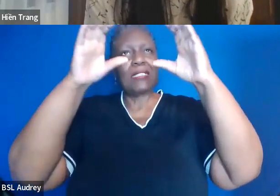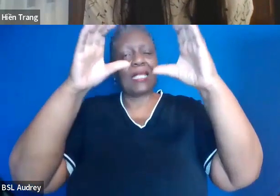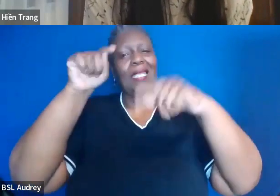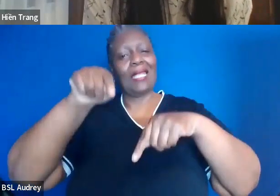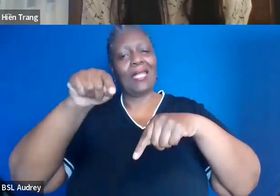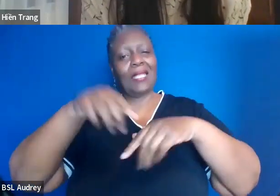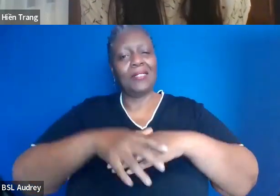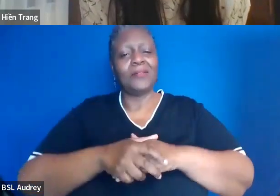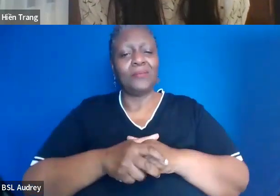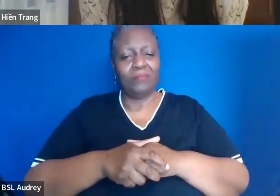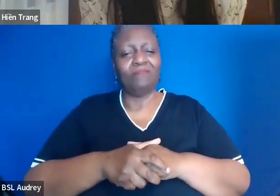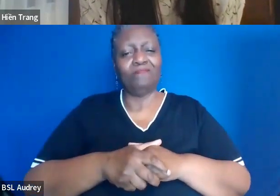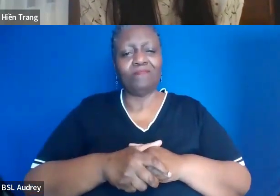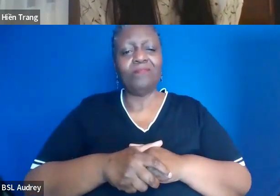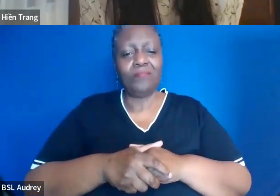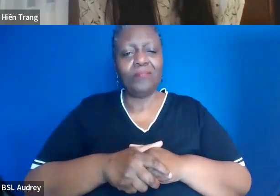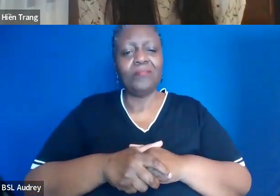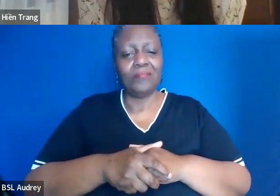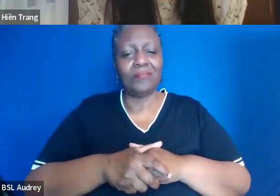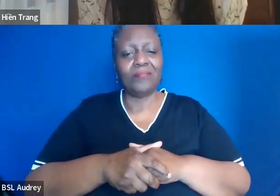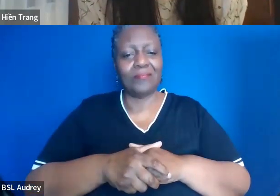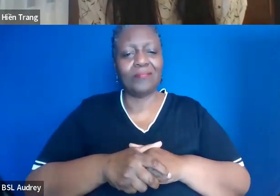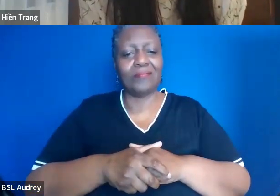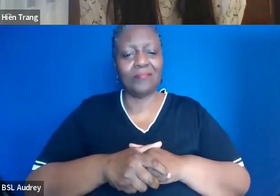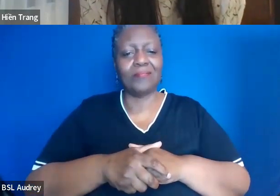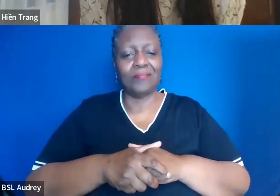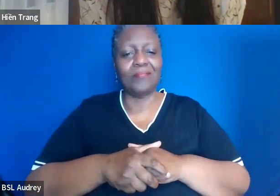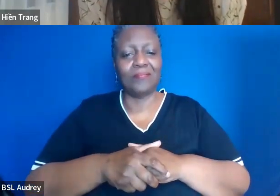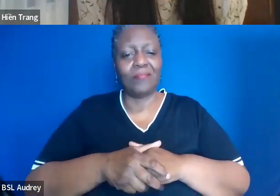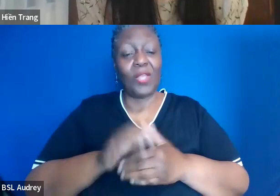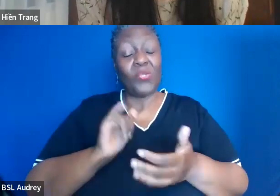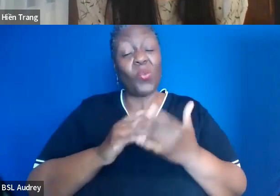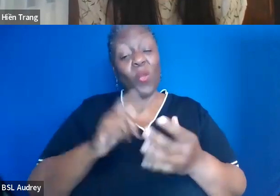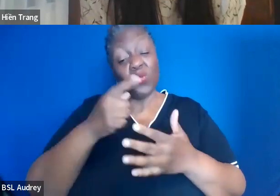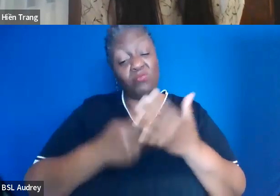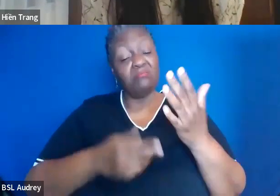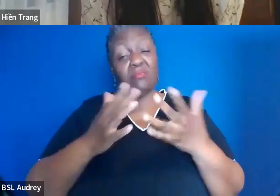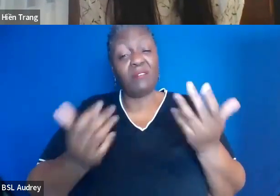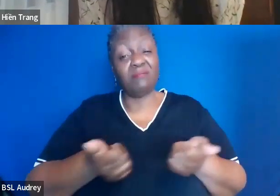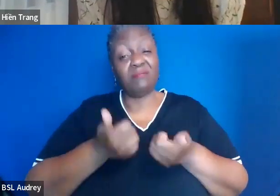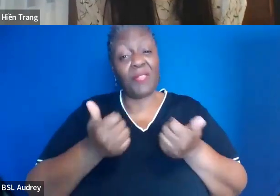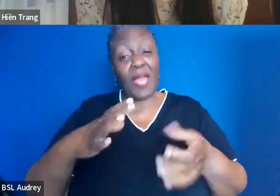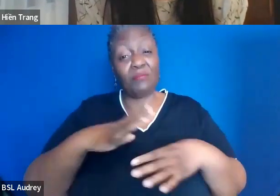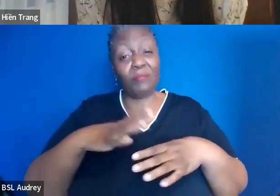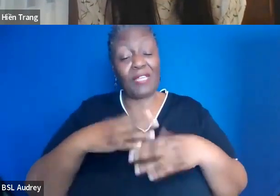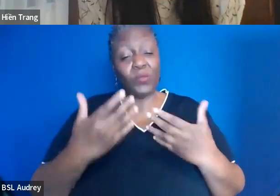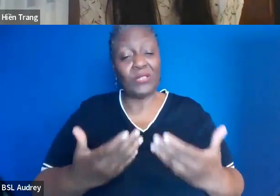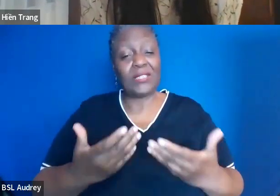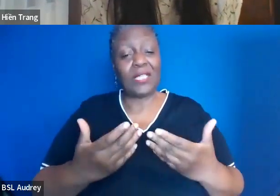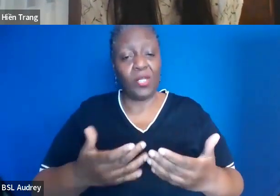um and so yeah I will um those are all the poems that I've prepared for today so I just really want